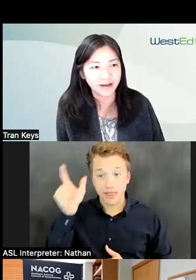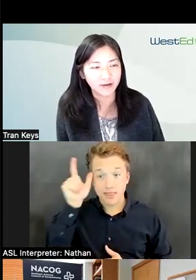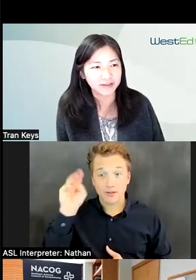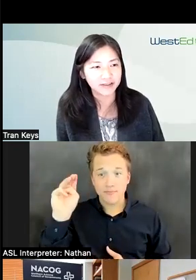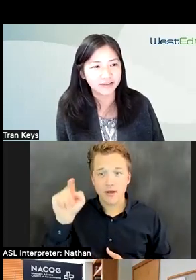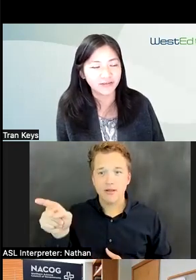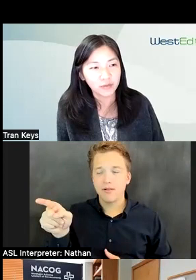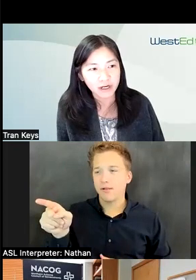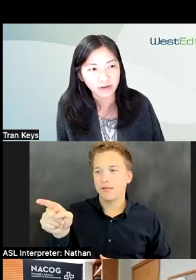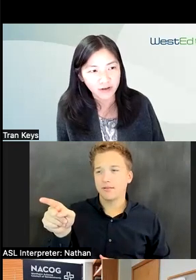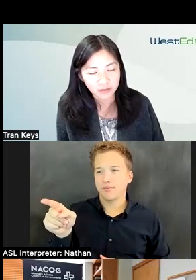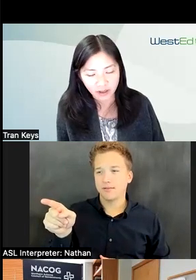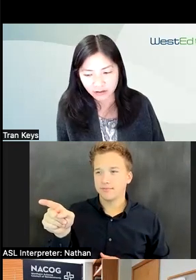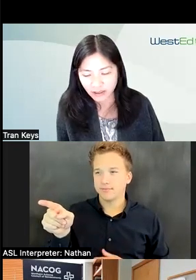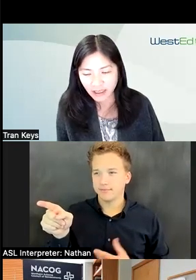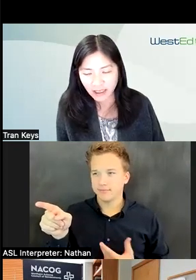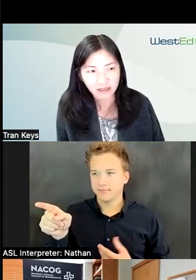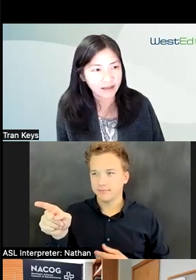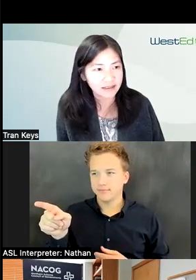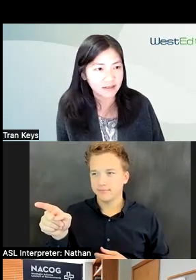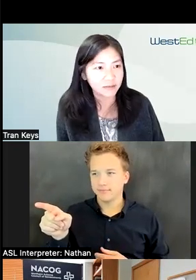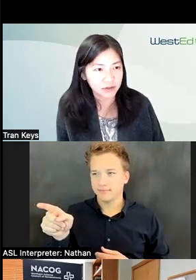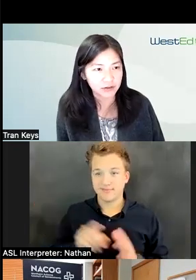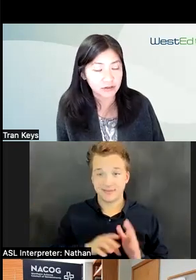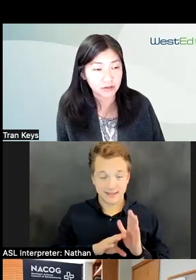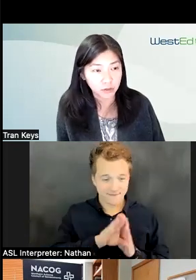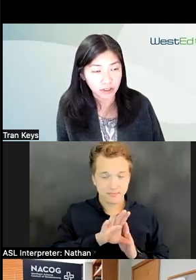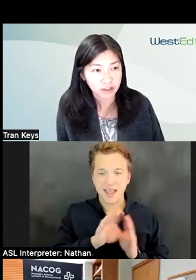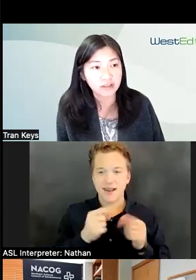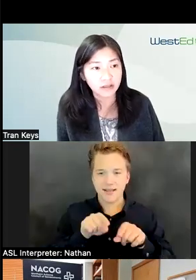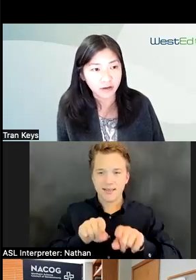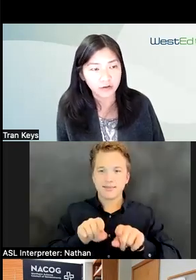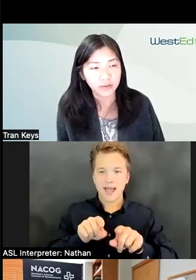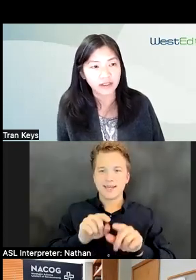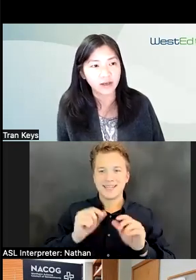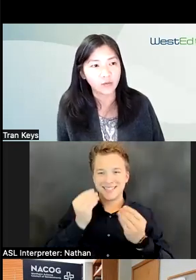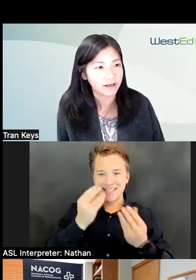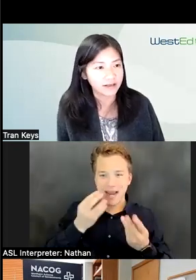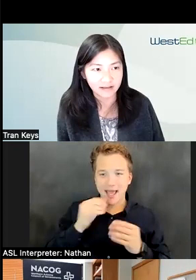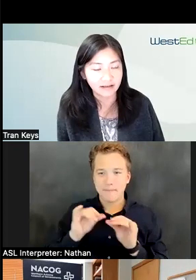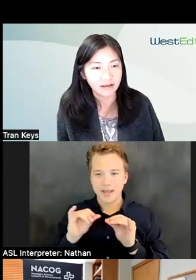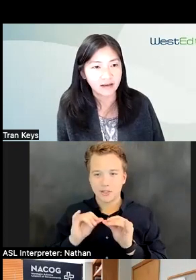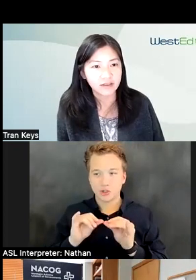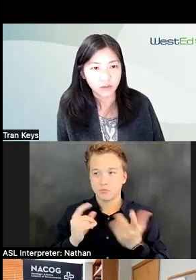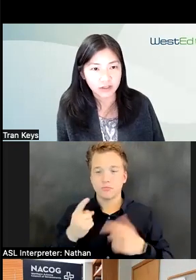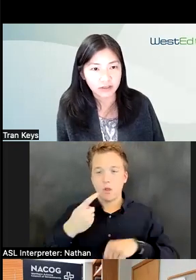development of a logic model and aligning data and measures to it should never be a one-and-done situation.